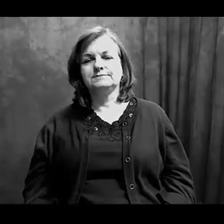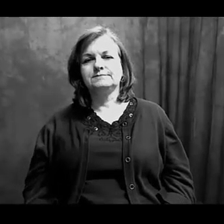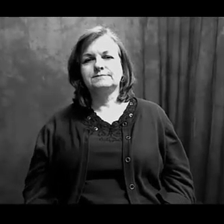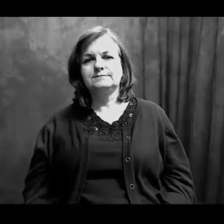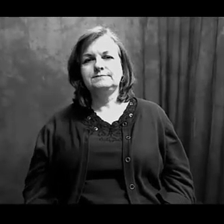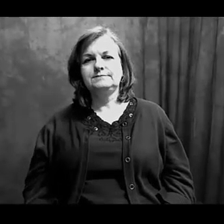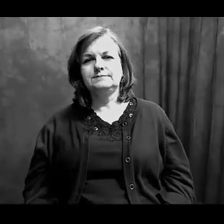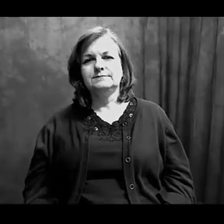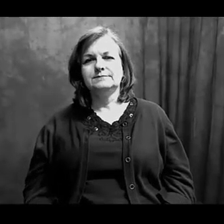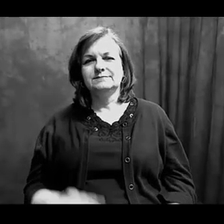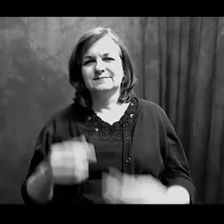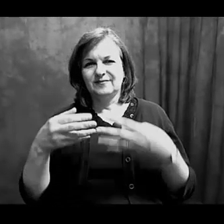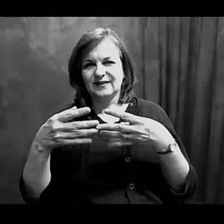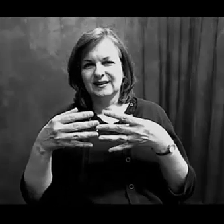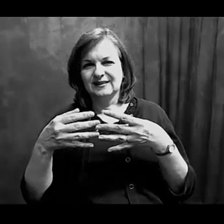capillaries we said are tiny